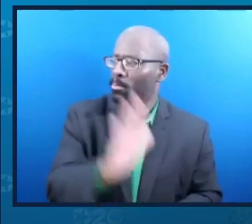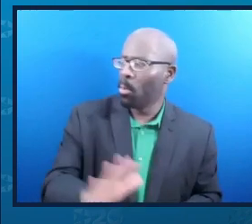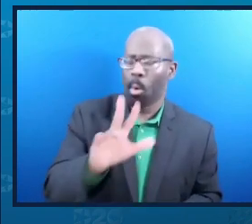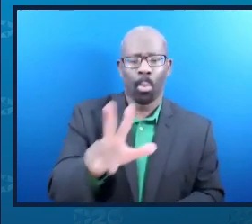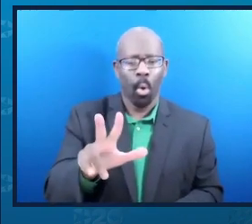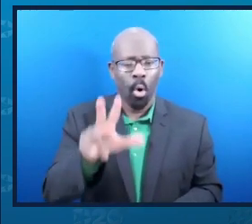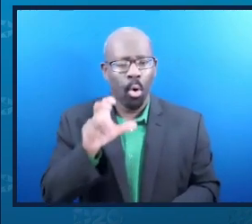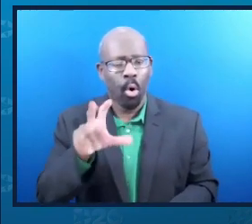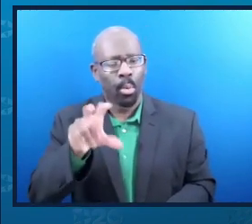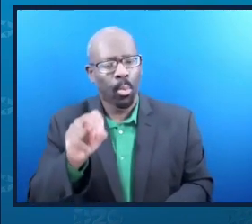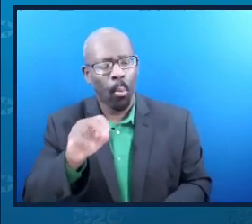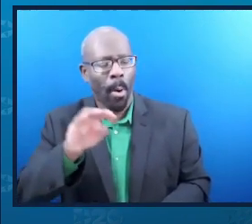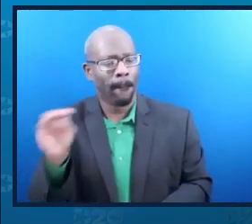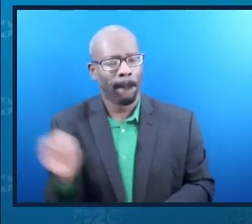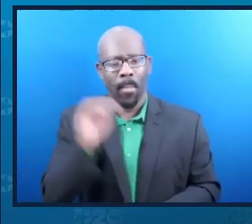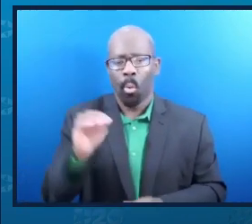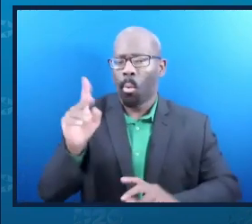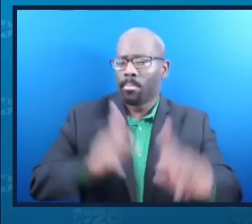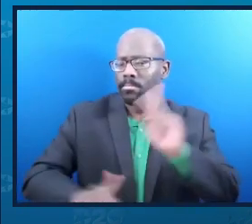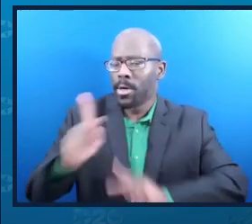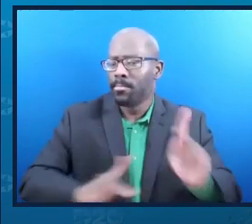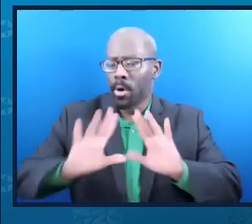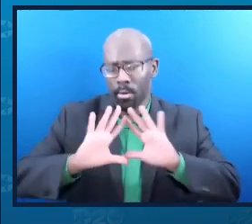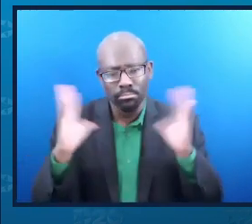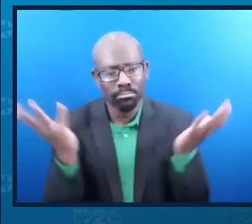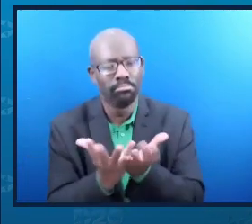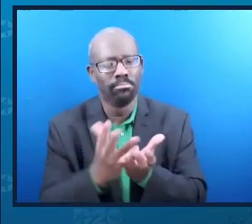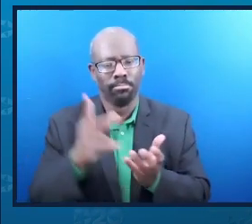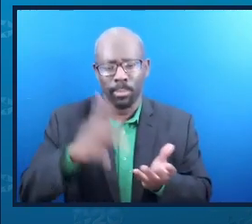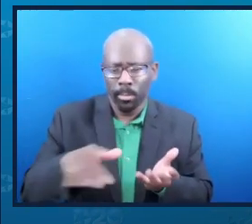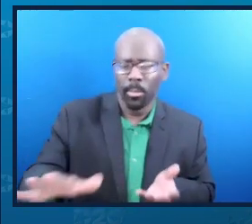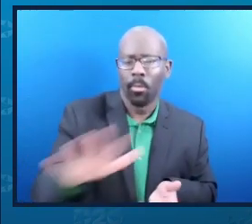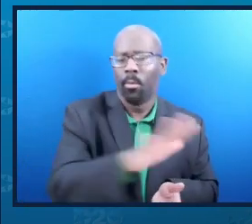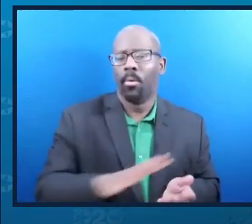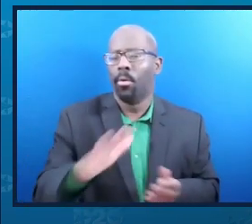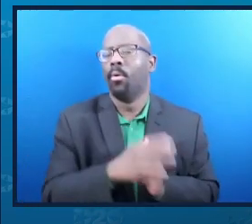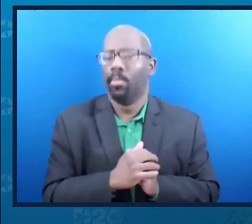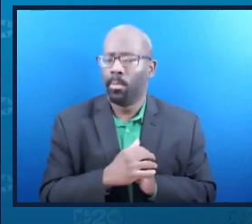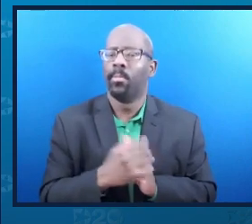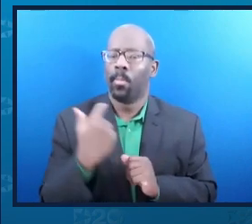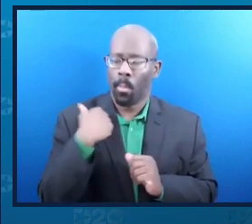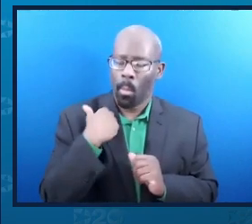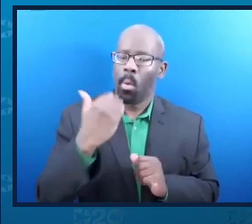OF US, REGARDLESS OF WHAT WE LOOK AT, HOW WE WORSHIP, WHO WE